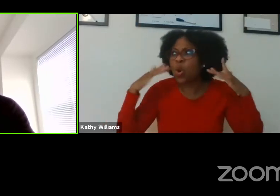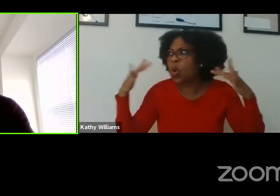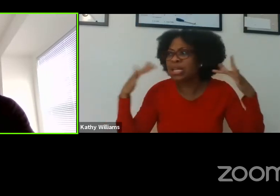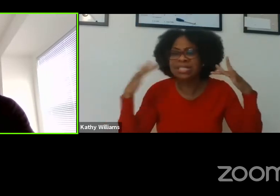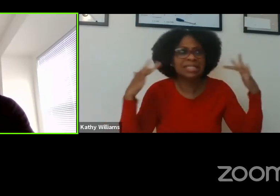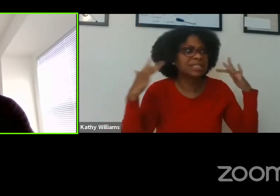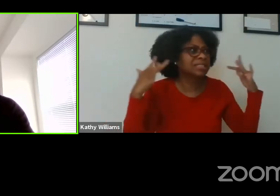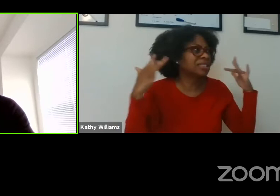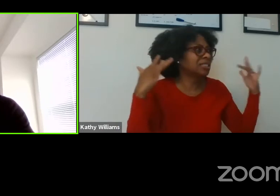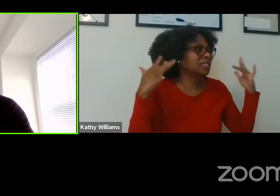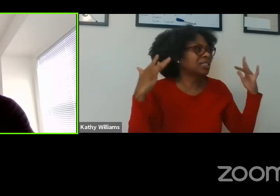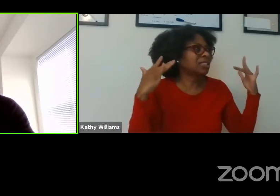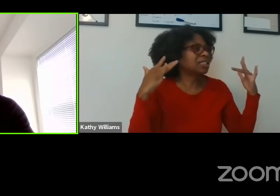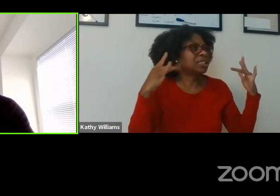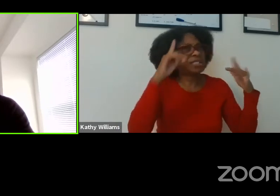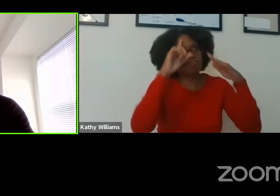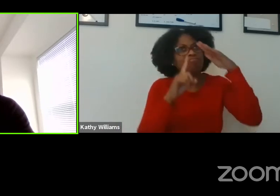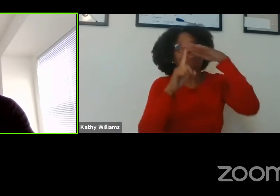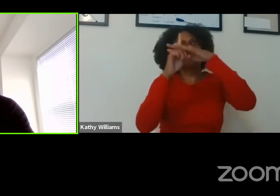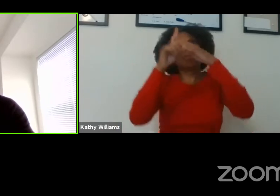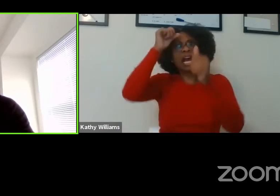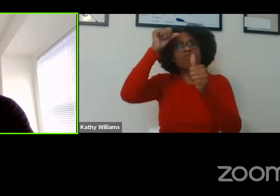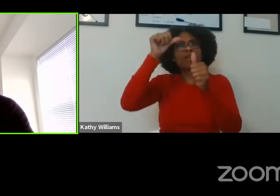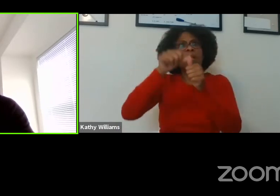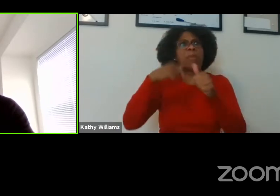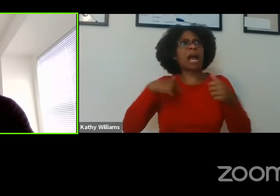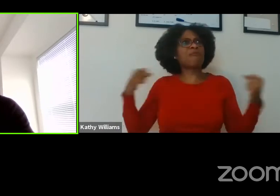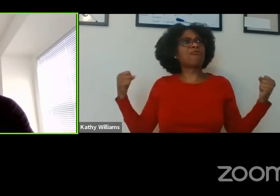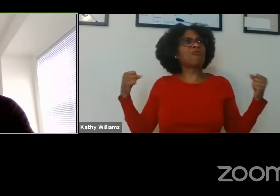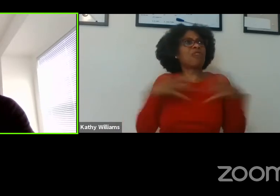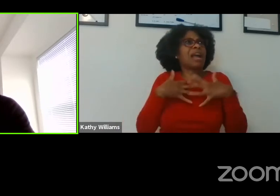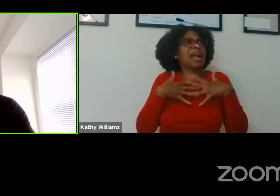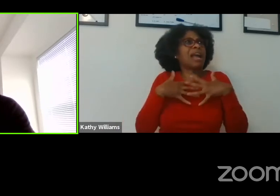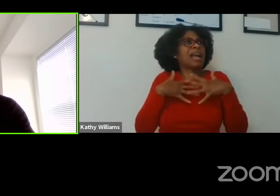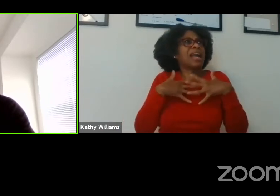instantly remembered that I am afraid of the dark. I am 14.